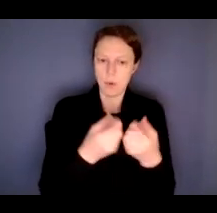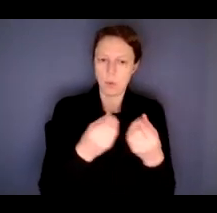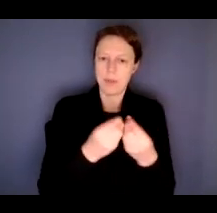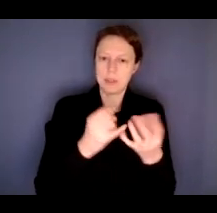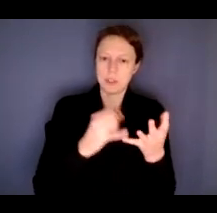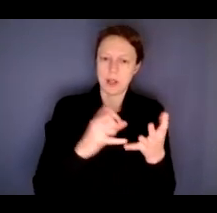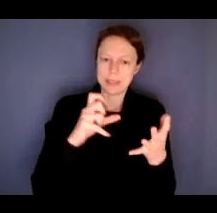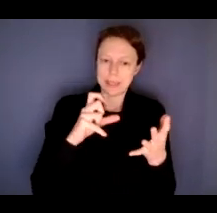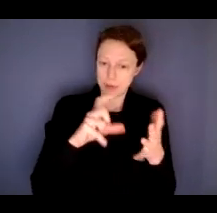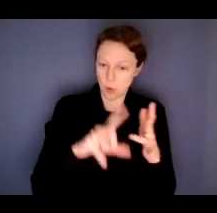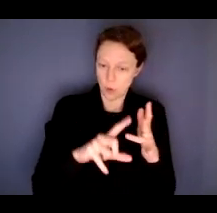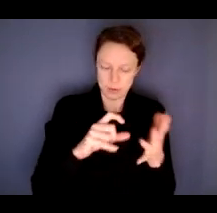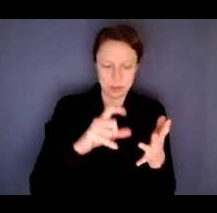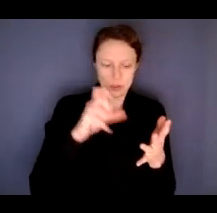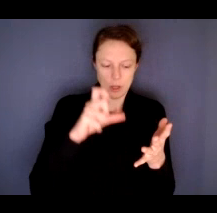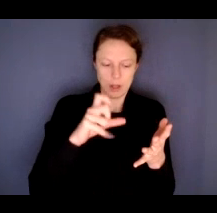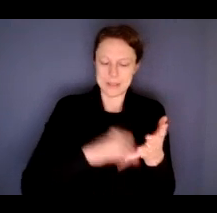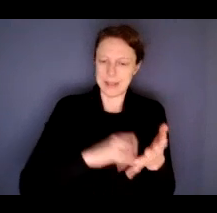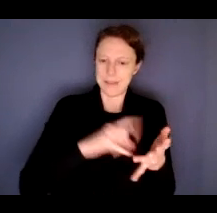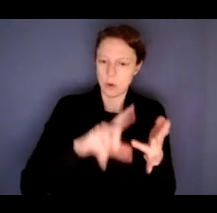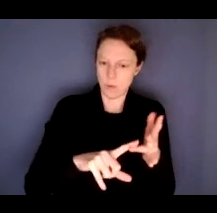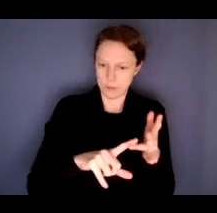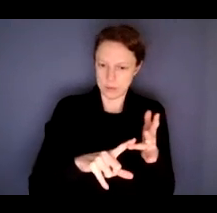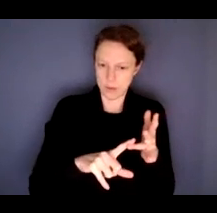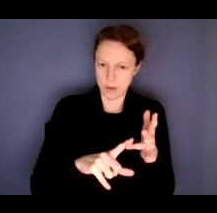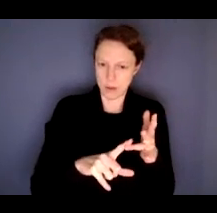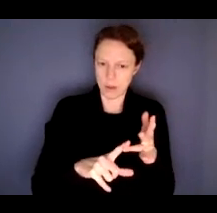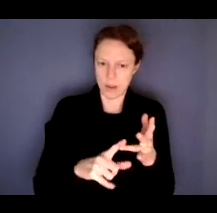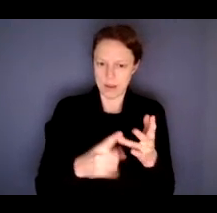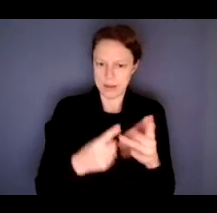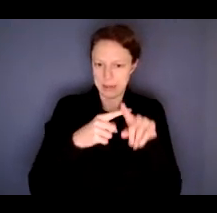will then support the family, depending on what type of intervention that is.